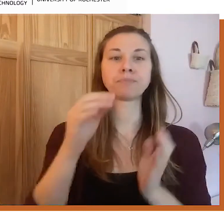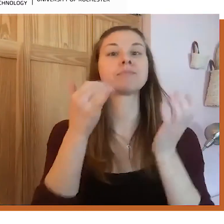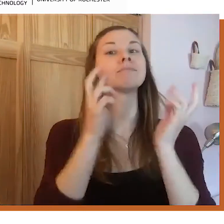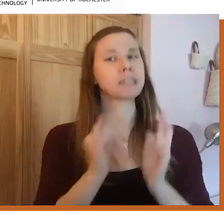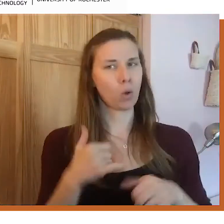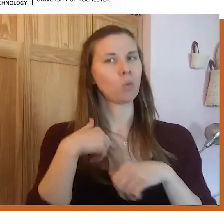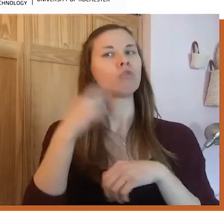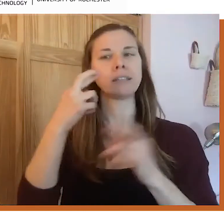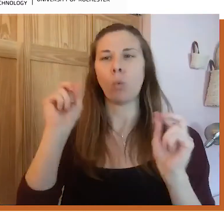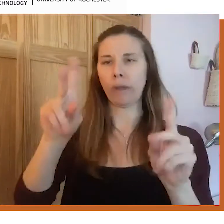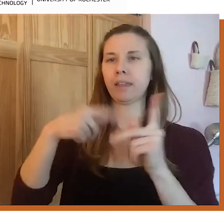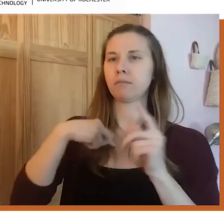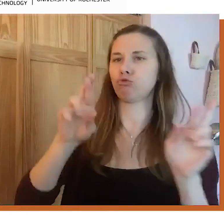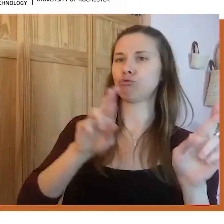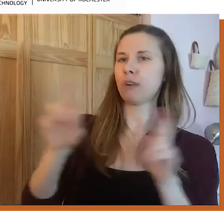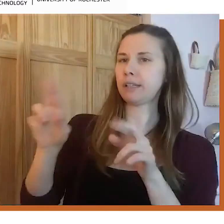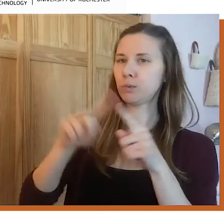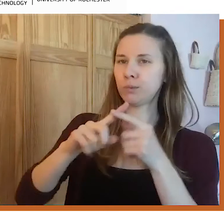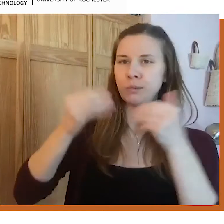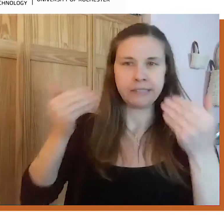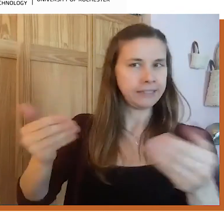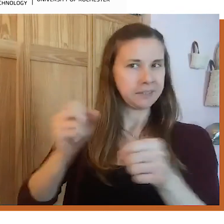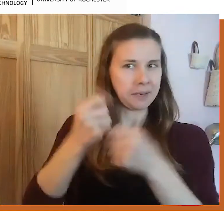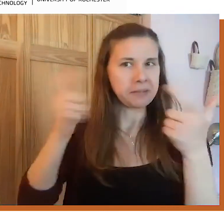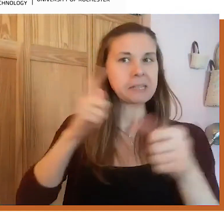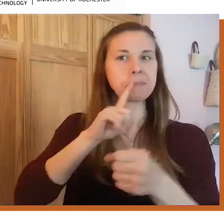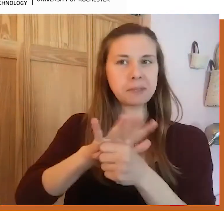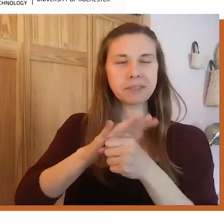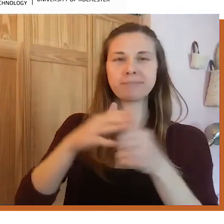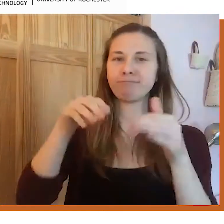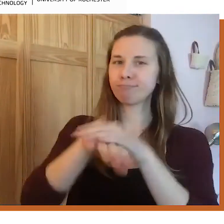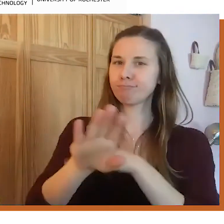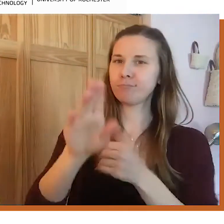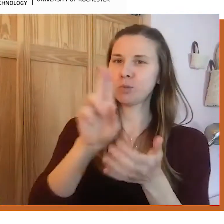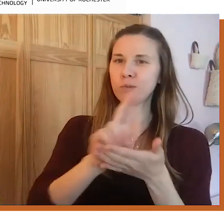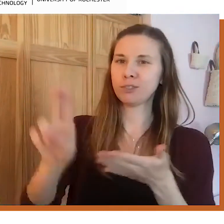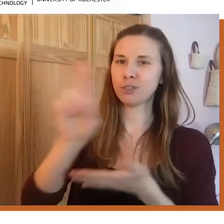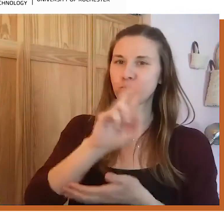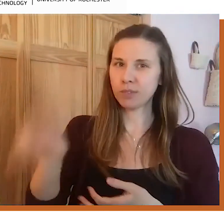so that that point, I realized that I was ready to make that big commitment of going to medical school